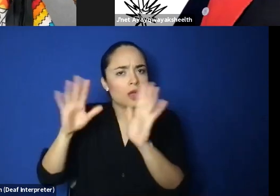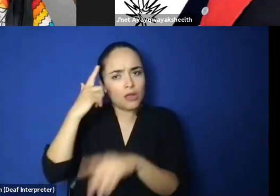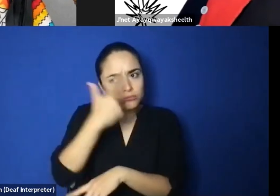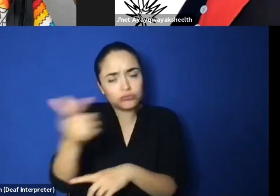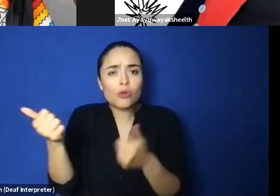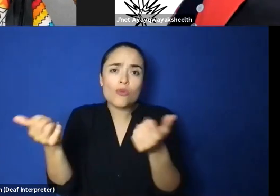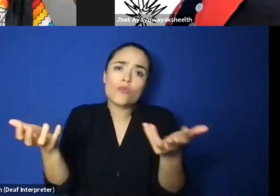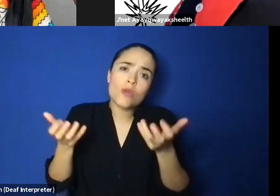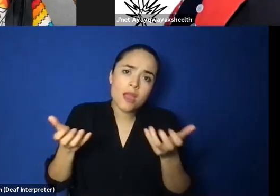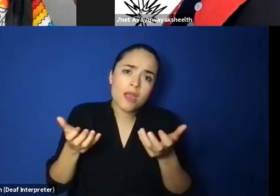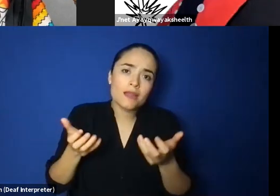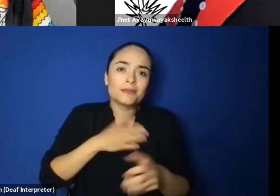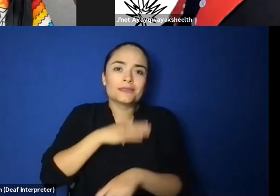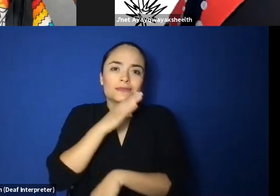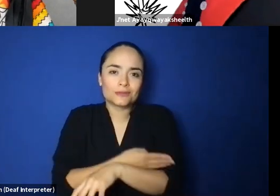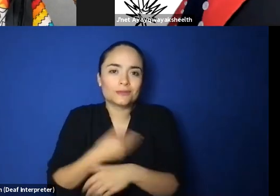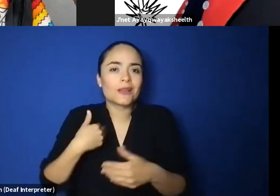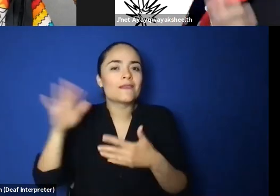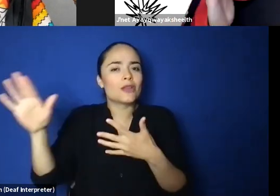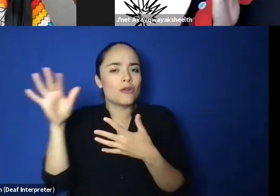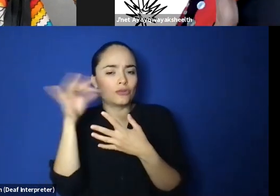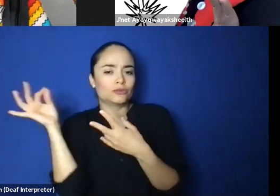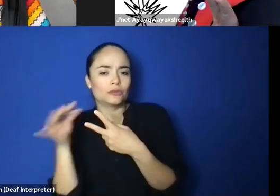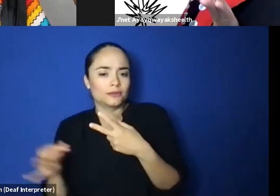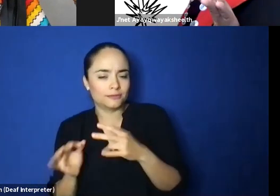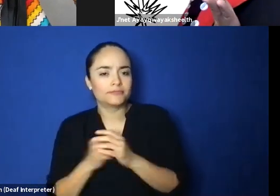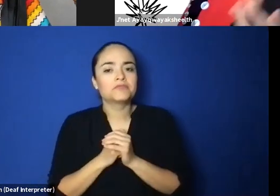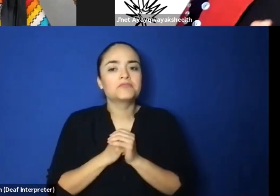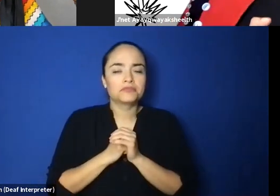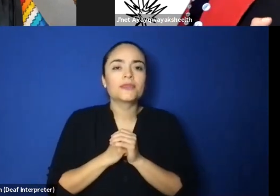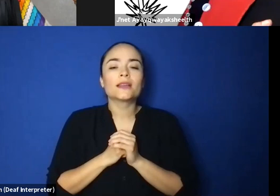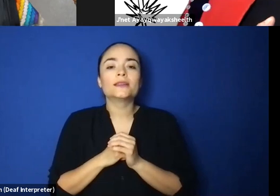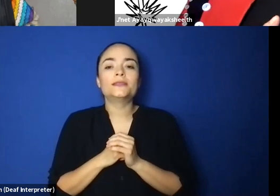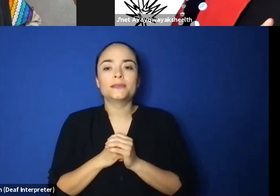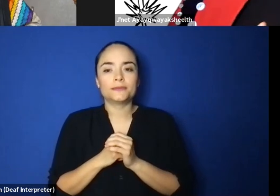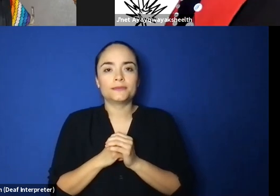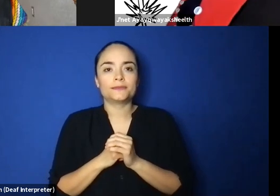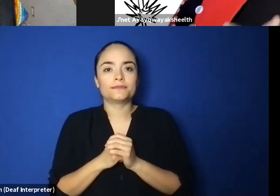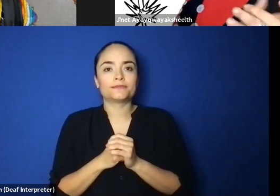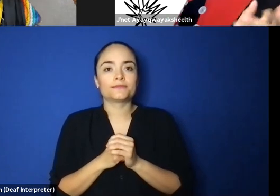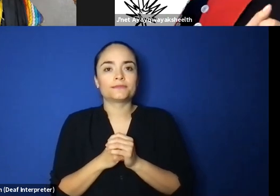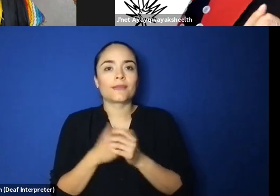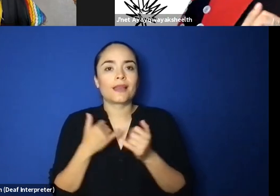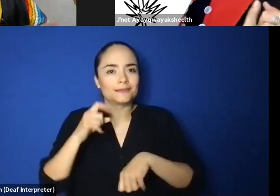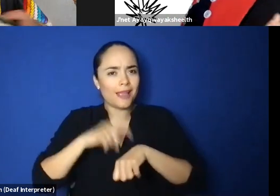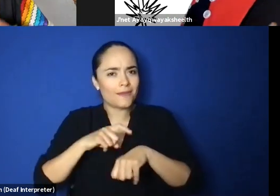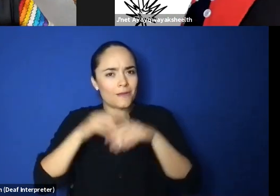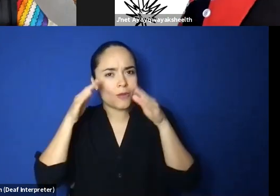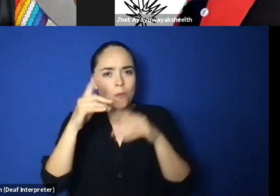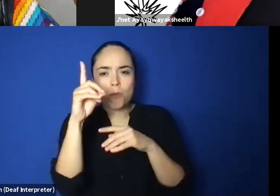right? Excellent. So I think we have time for one more dance, what do you think, John? 22,500 students out there. Yay!